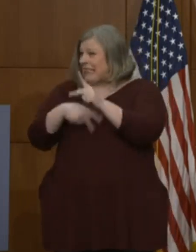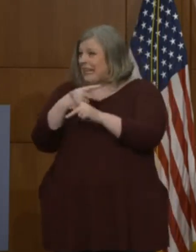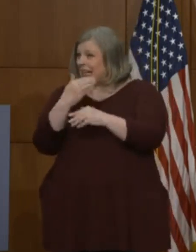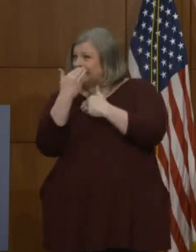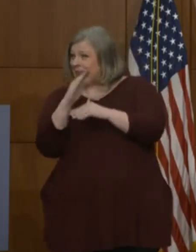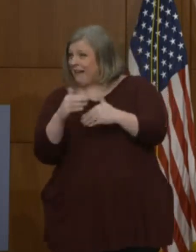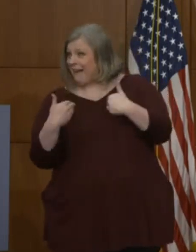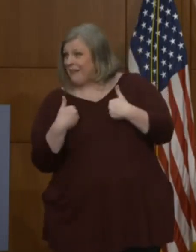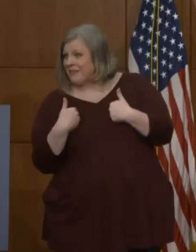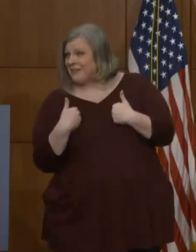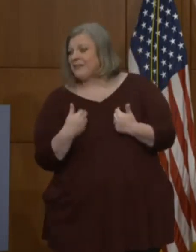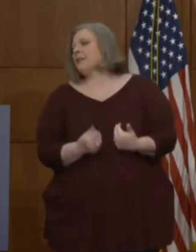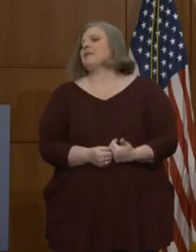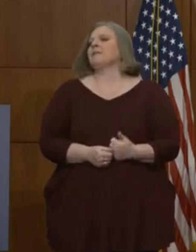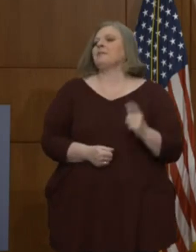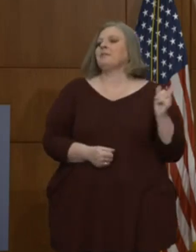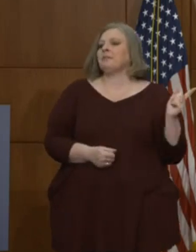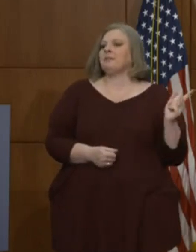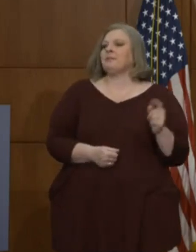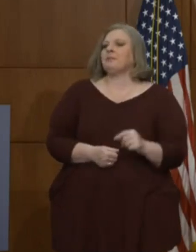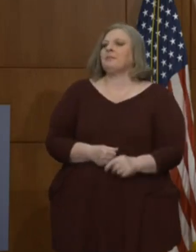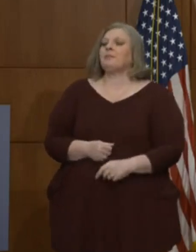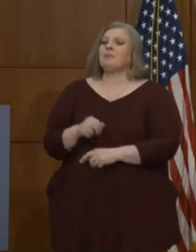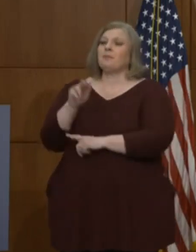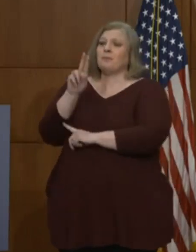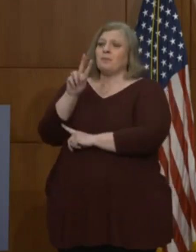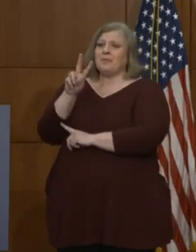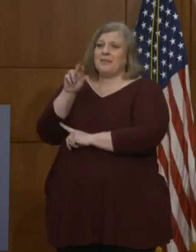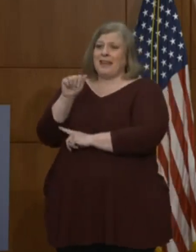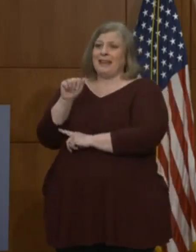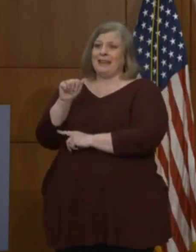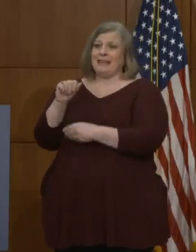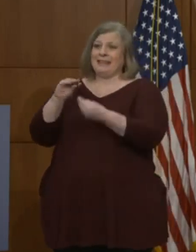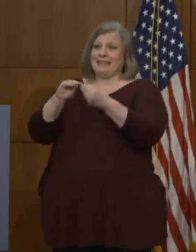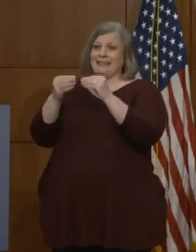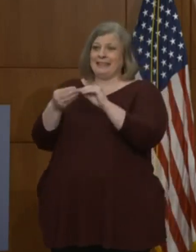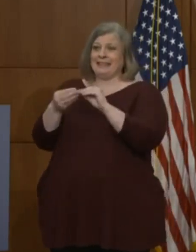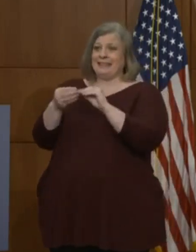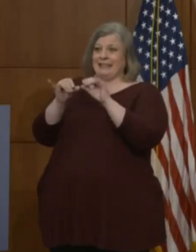INTO THE SUMMER OF ANY CRIME. YES SIR THE QUESTION IS AS FAR YES SIR THE QUESTION IS AS FAR AS THE UVA DATA AND OUR STAY AT